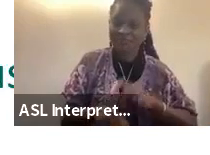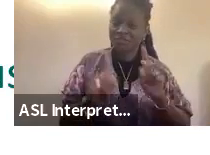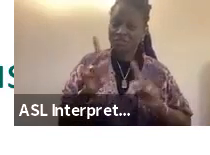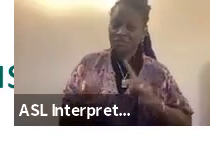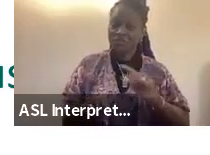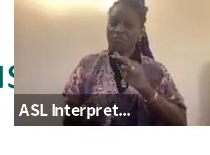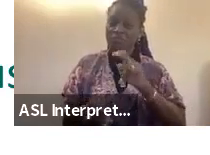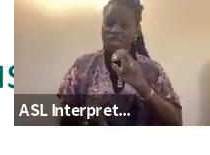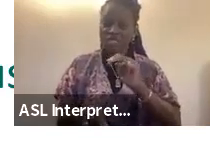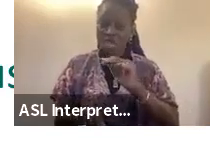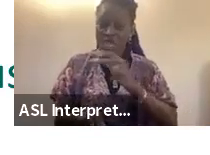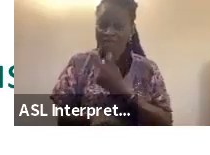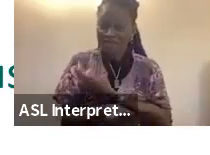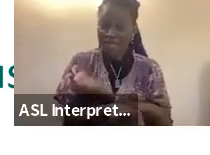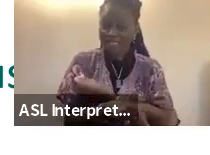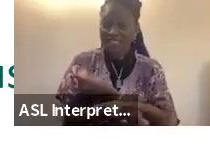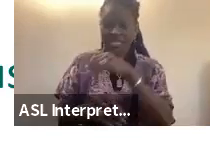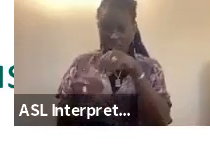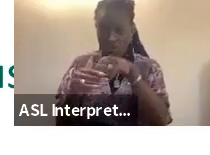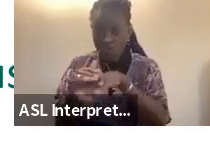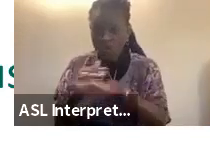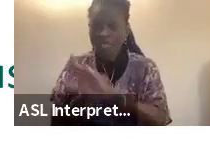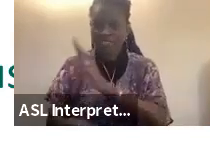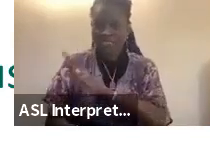And looking at death rates.